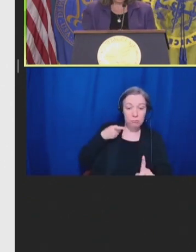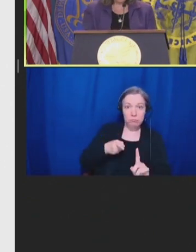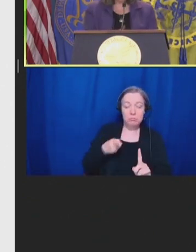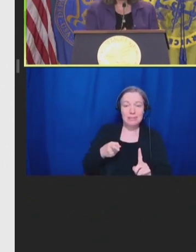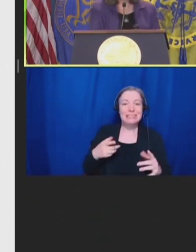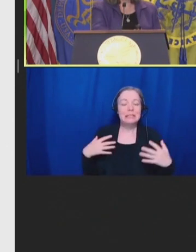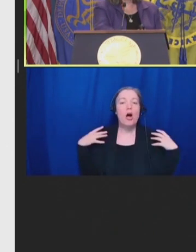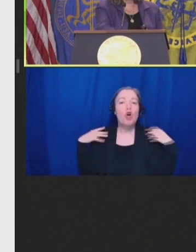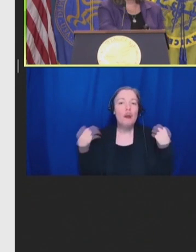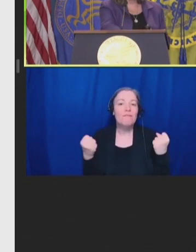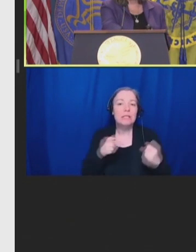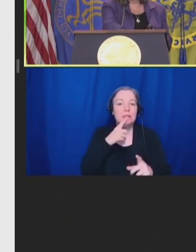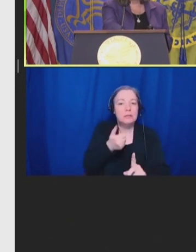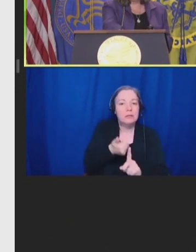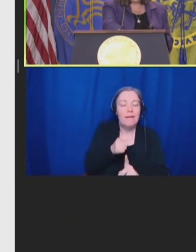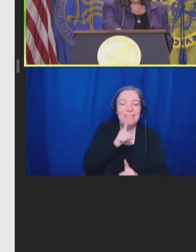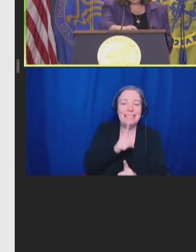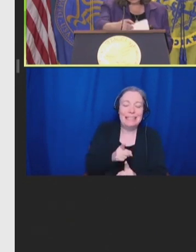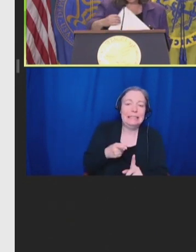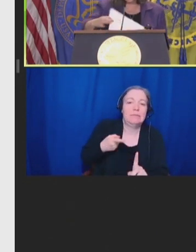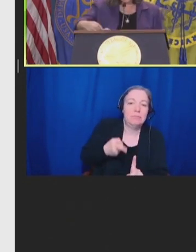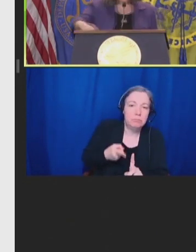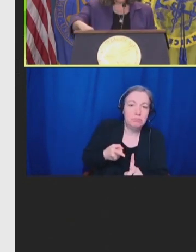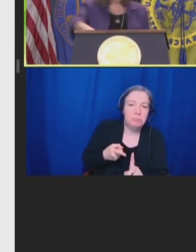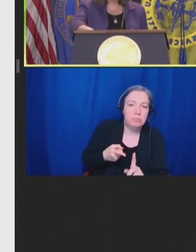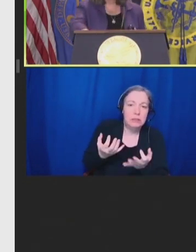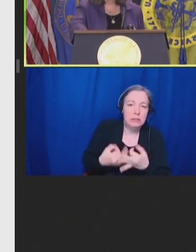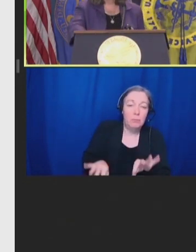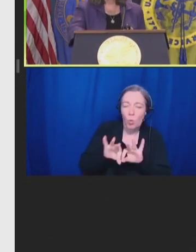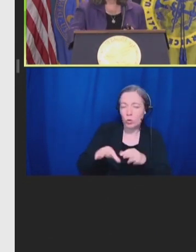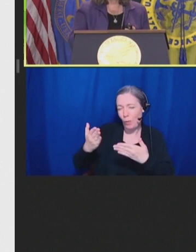And so, to end this talk, I just wanted to show